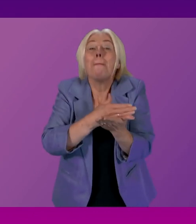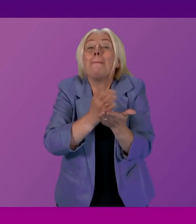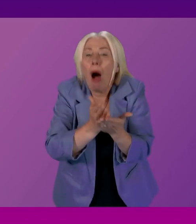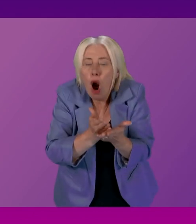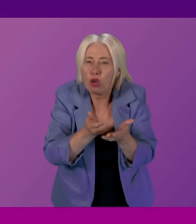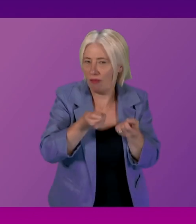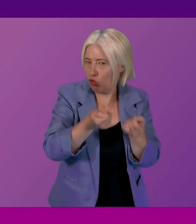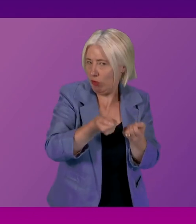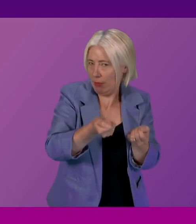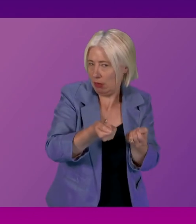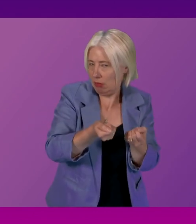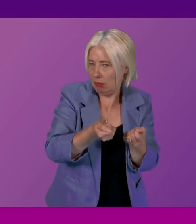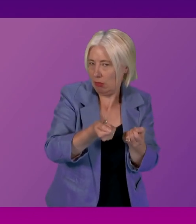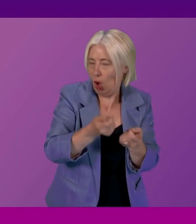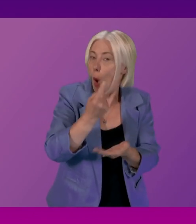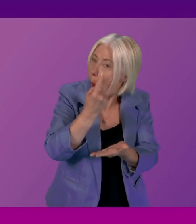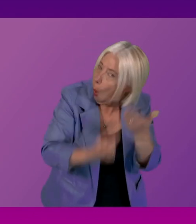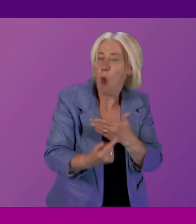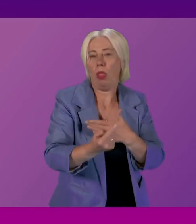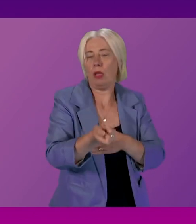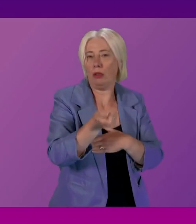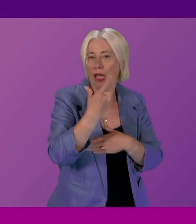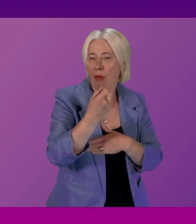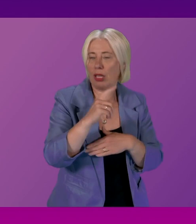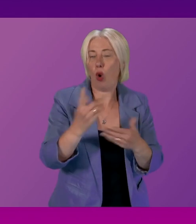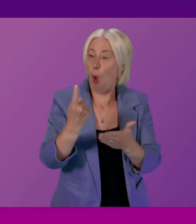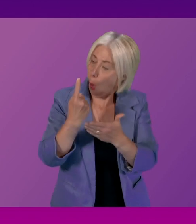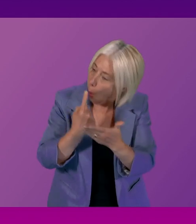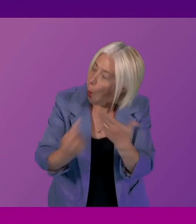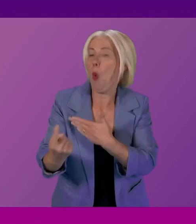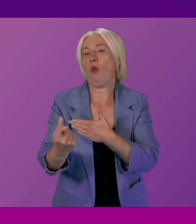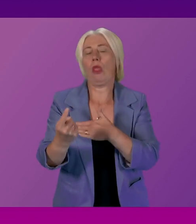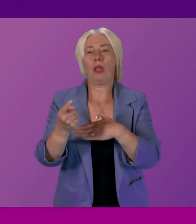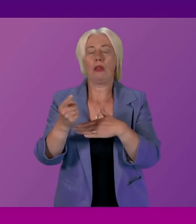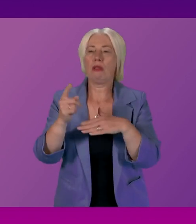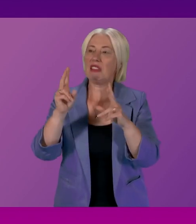Members. People do not only have access to medicine or only have access to, for example, psychological